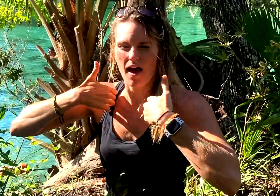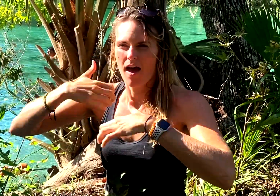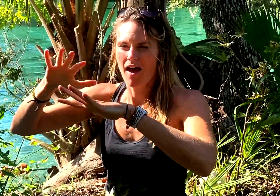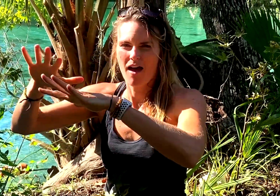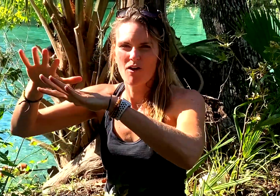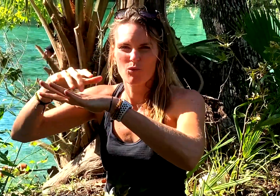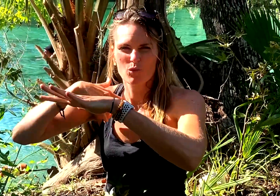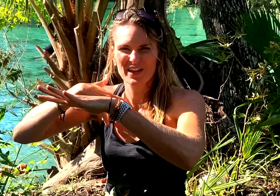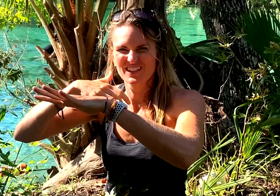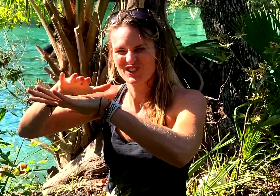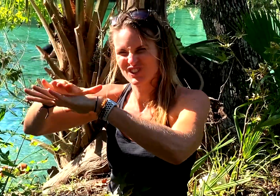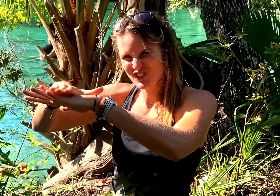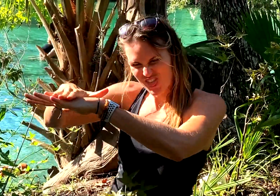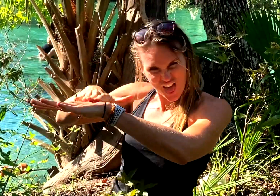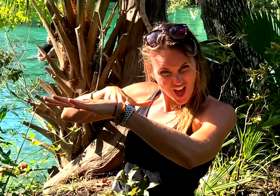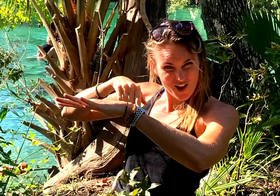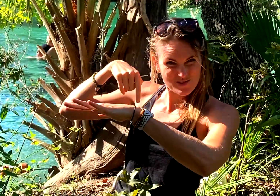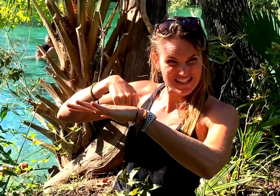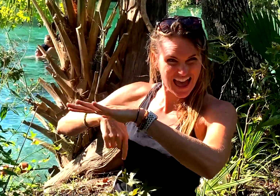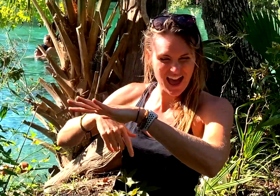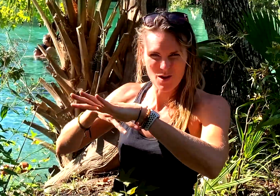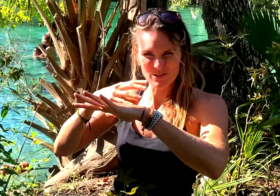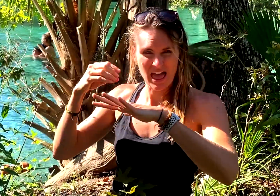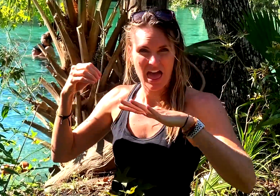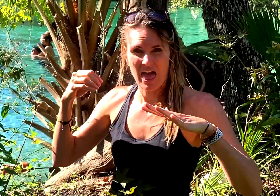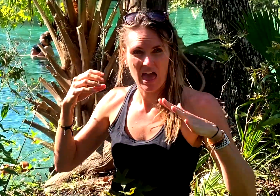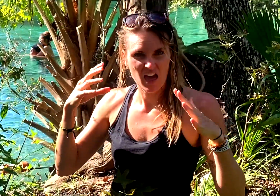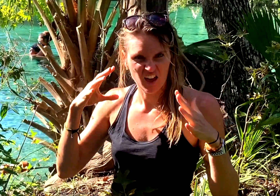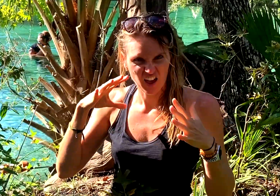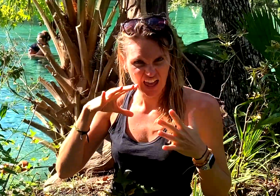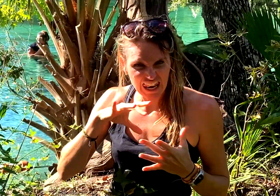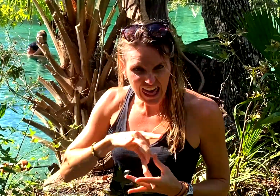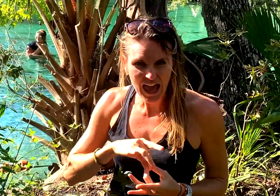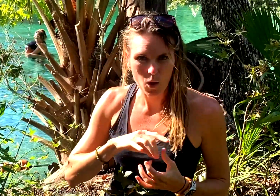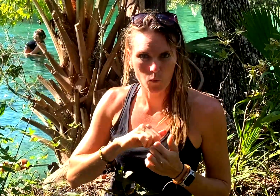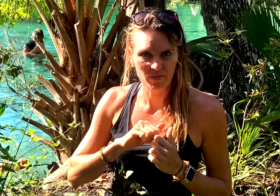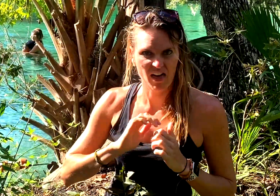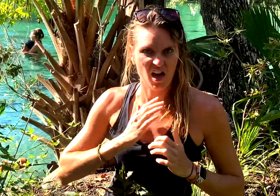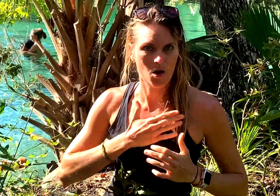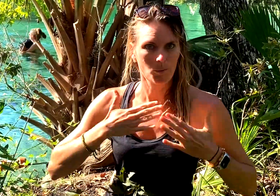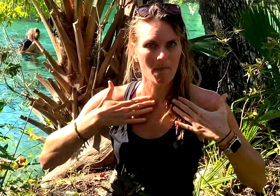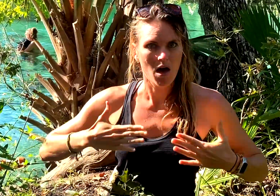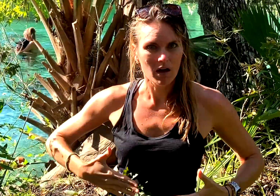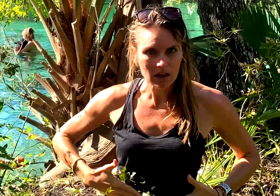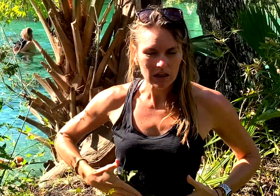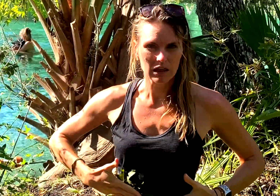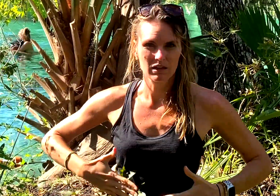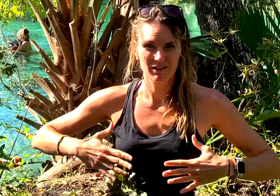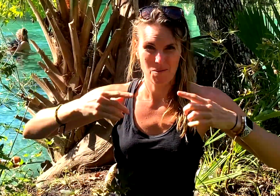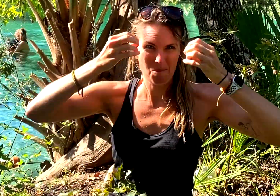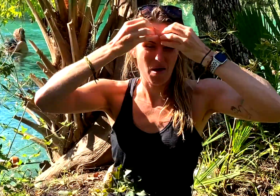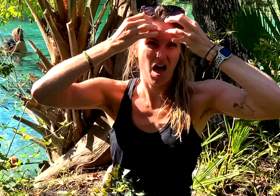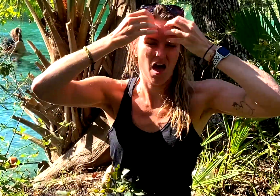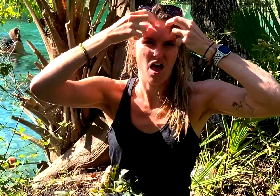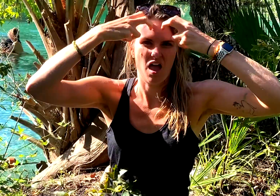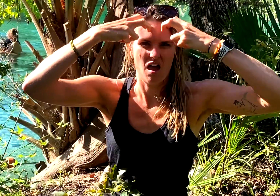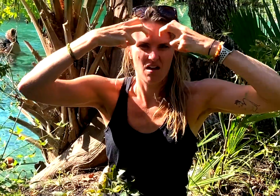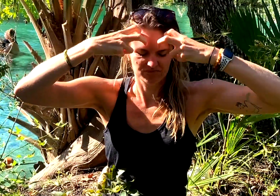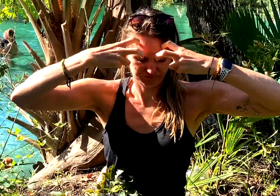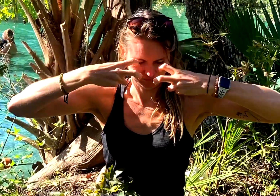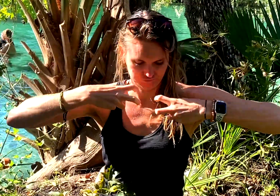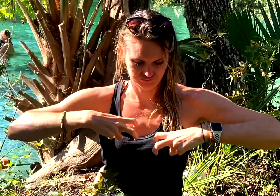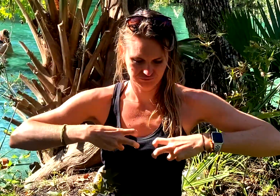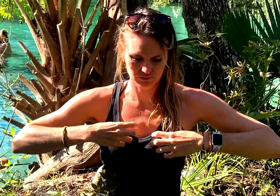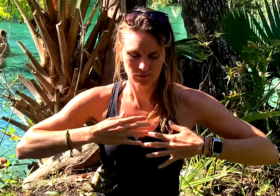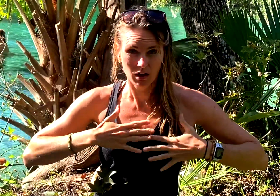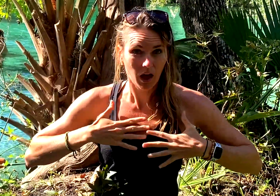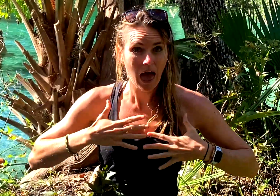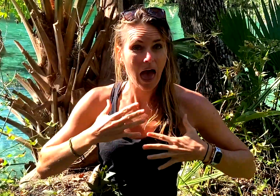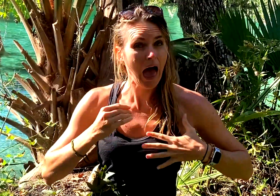Instead, we slow down and connect with our bodies, moving from our often-frenzied minds